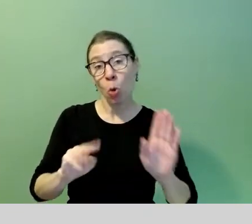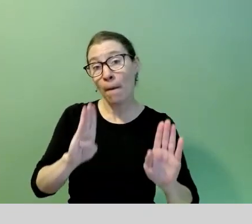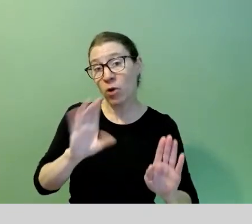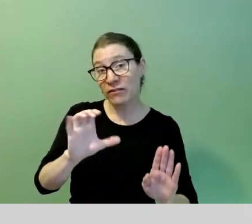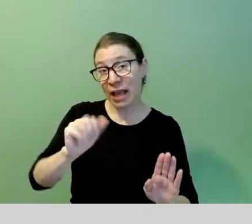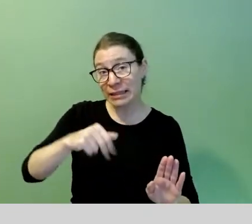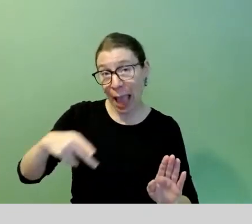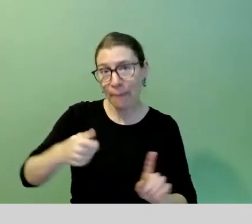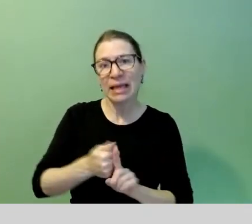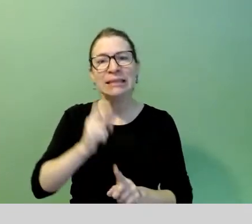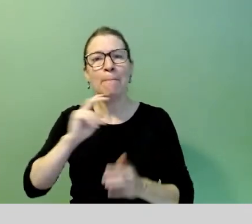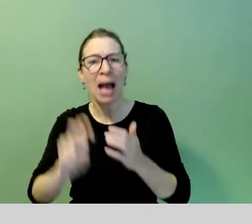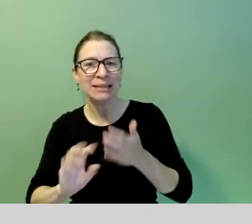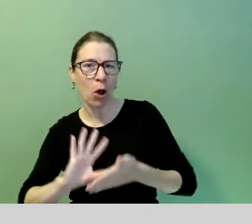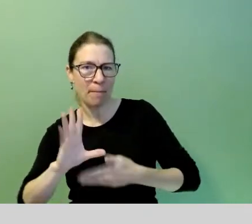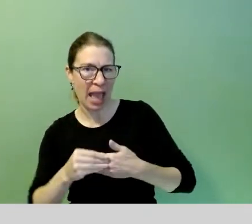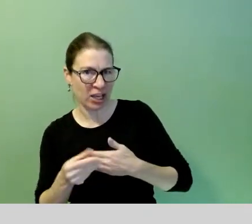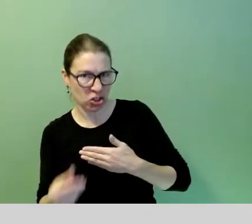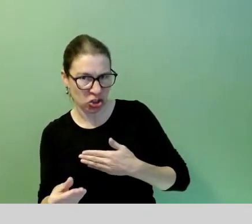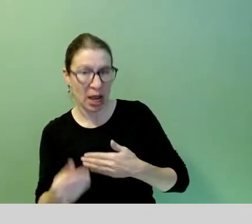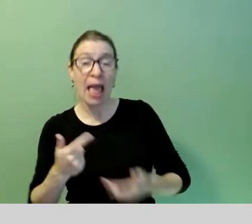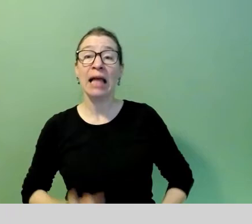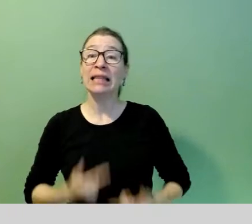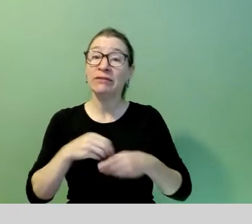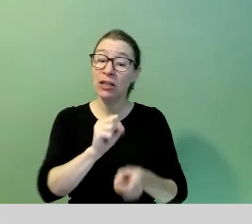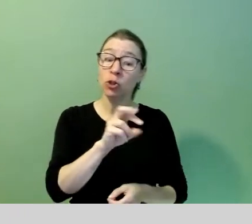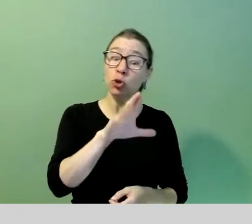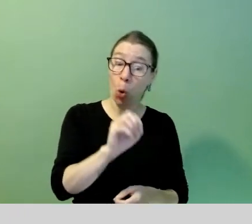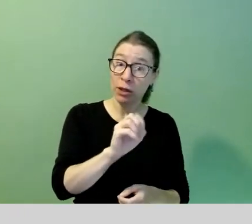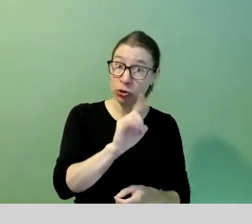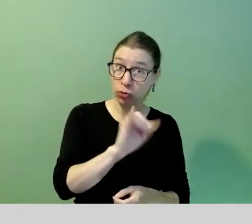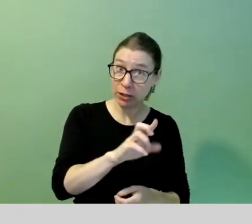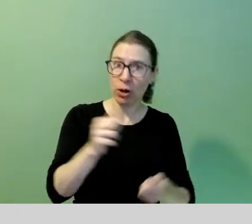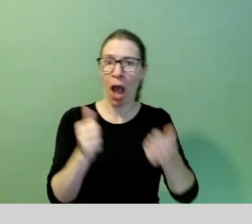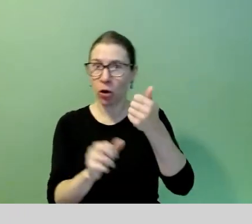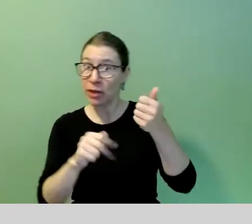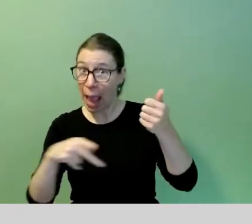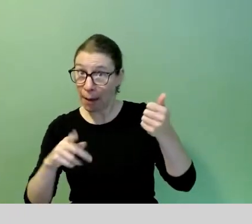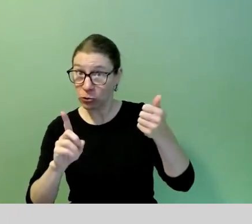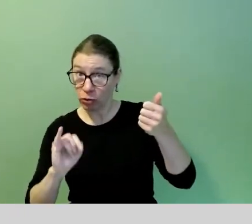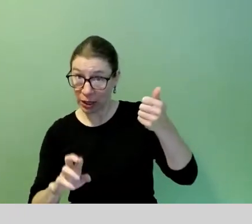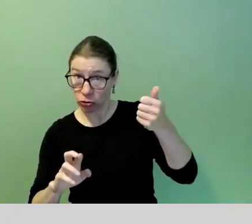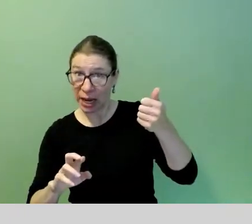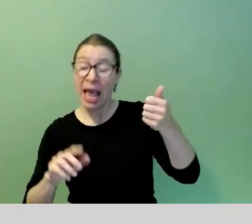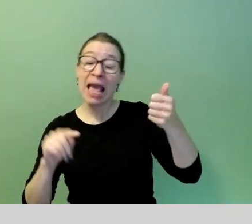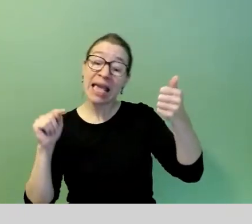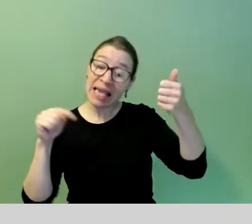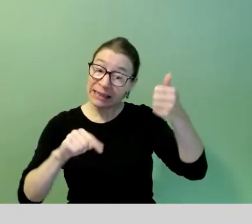It lives in the source directory, under the app directory. Inside the package, you'll find a couple of things already there.